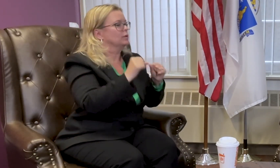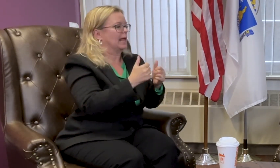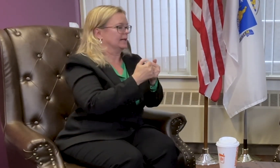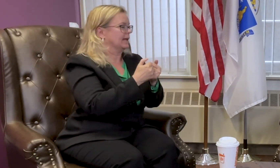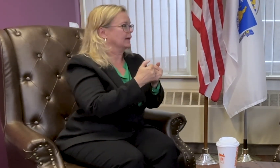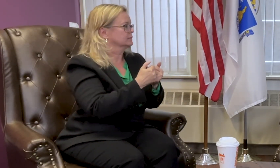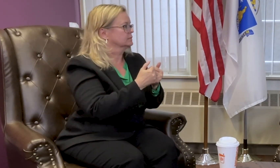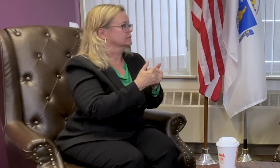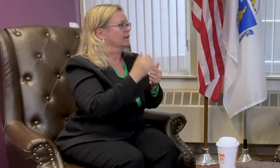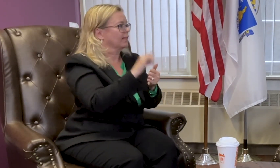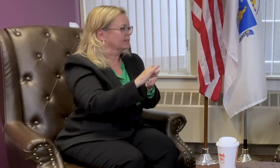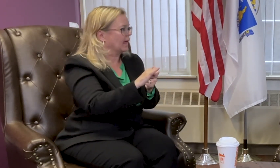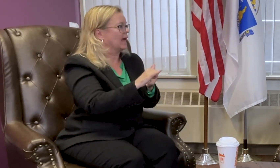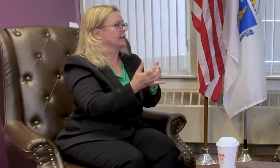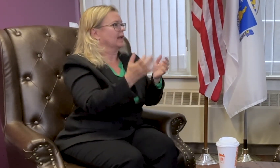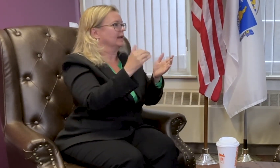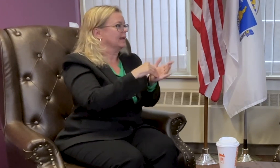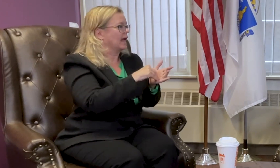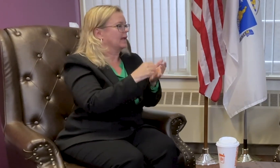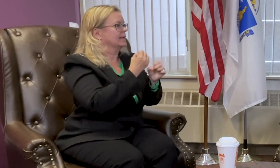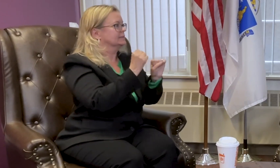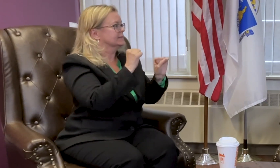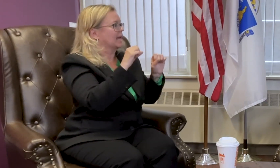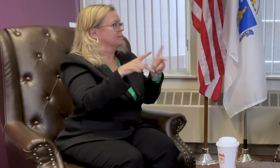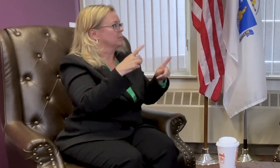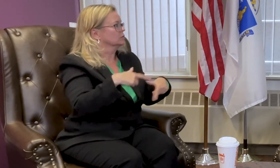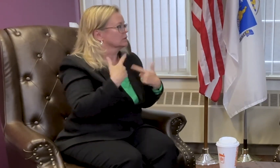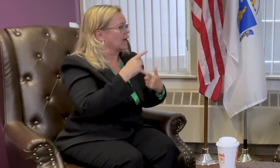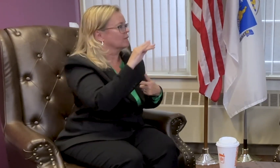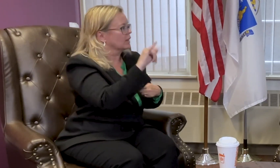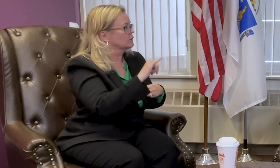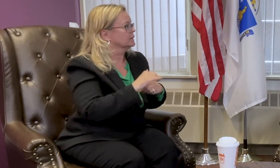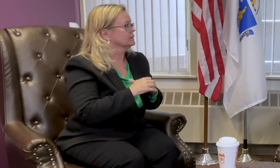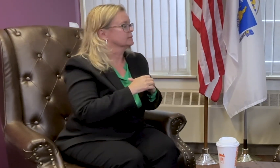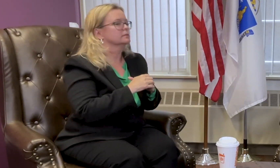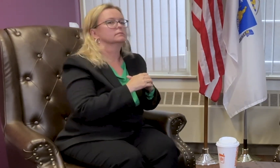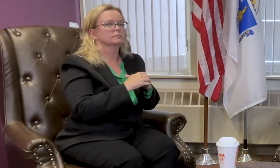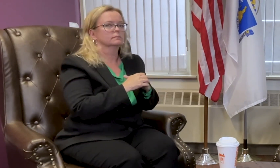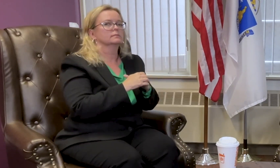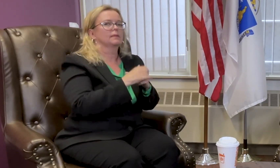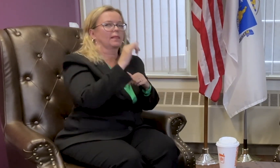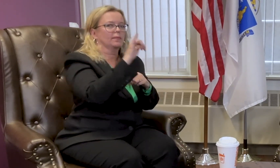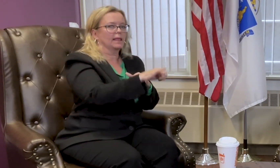for those who can’t hear. By instating Text-to-911, it is saving people’s lives,